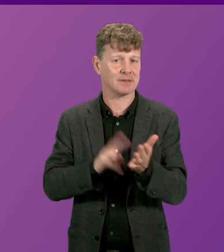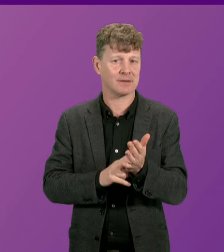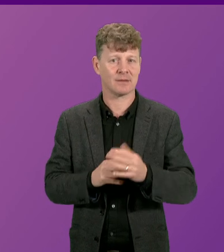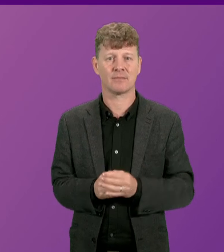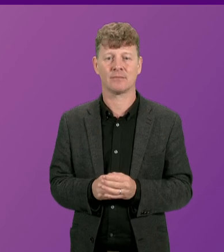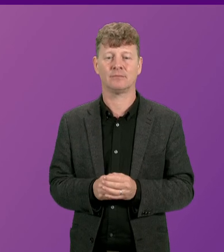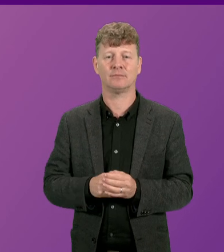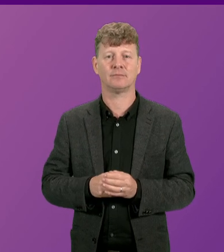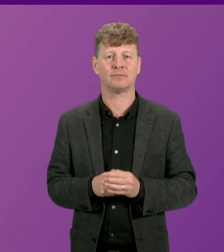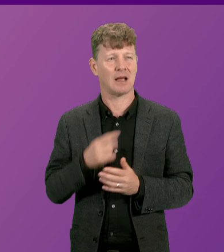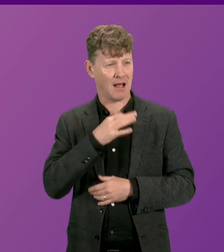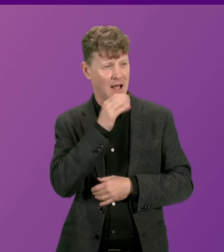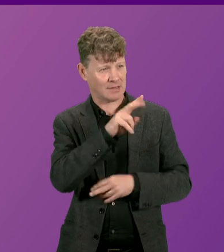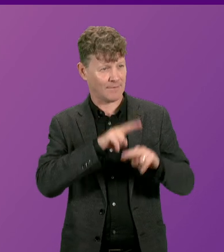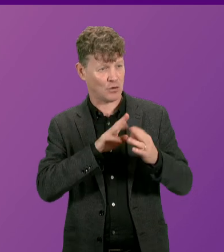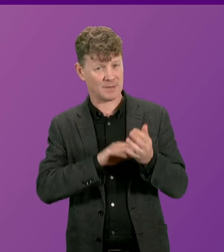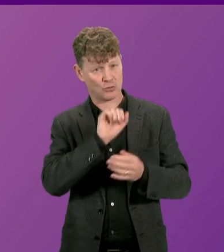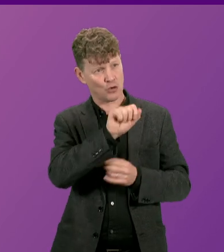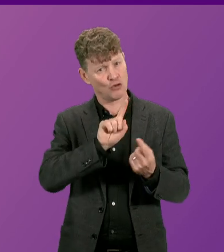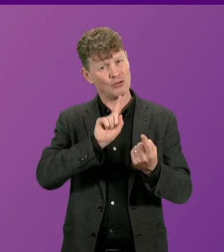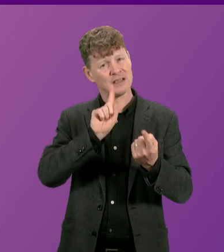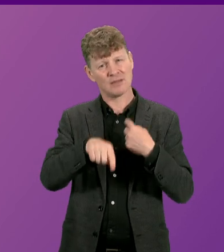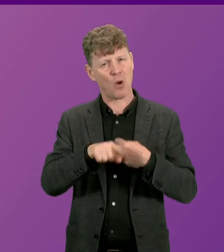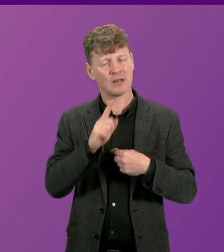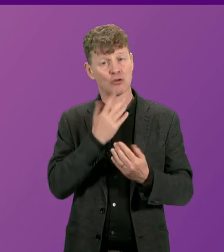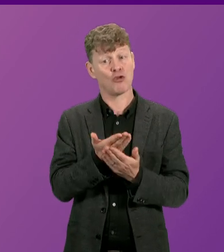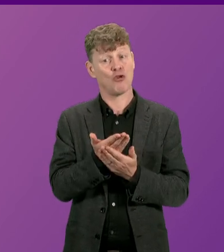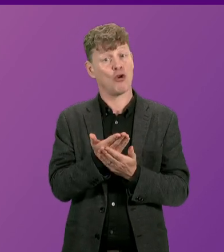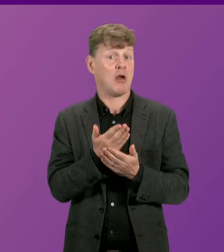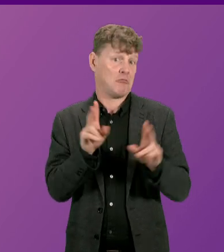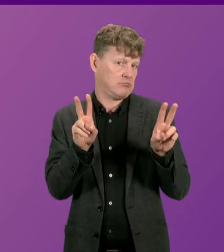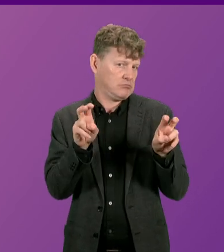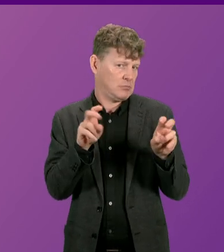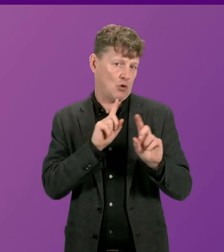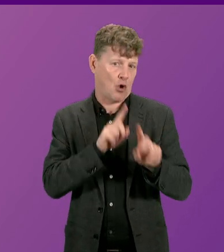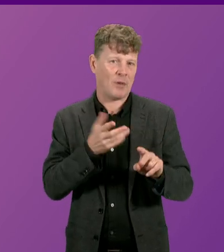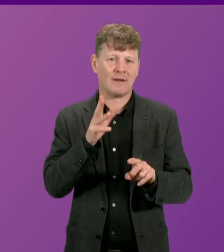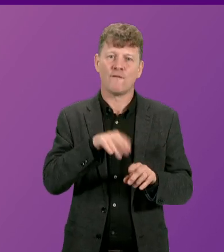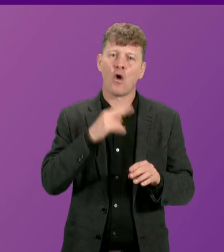To ask the First Minister what his response is to the reported comment from the Nuclear Industry